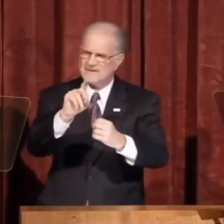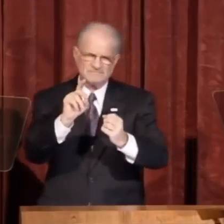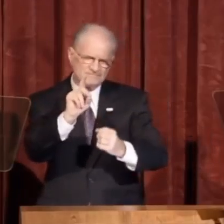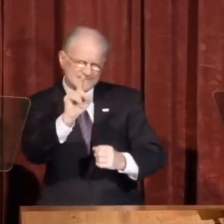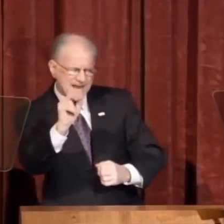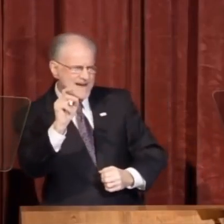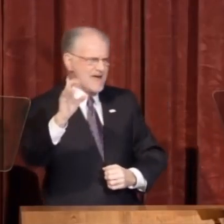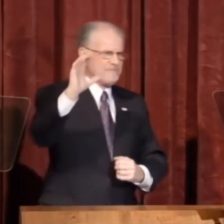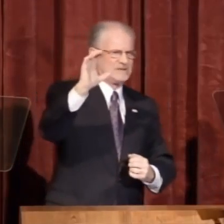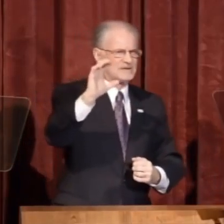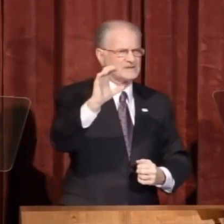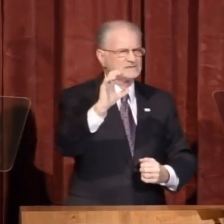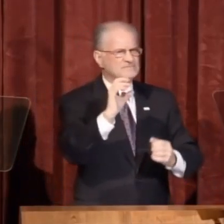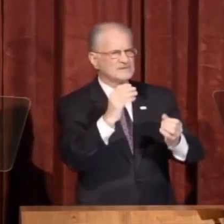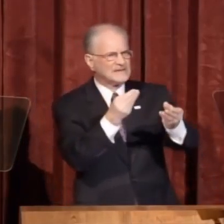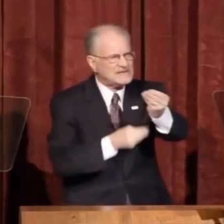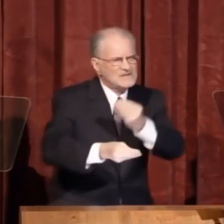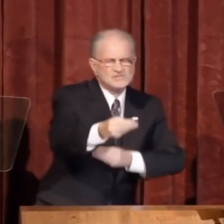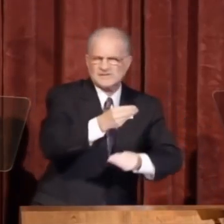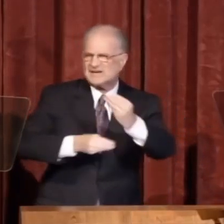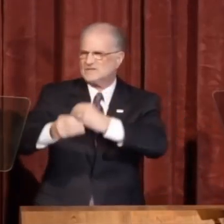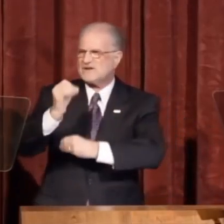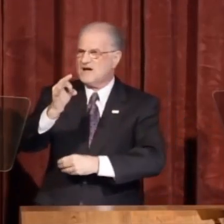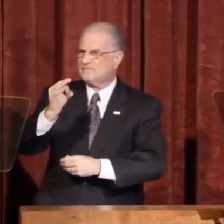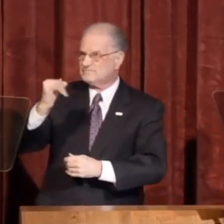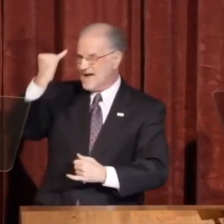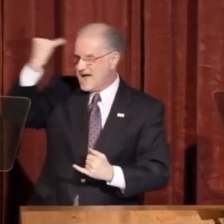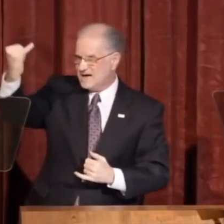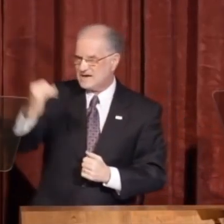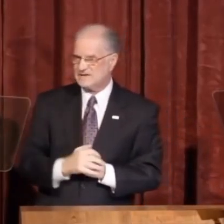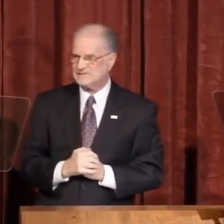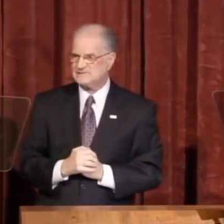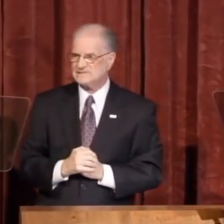Let us cherish that we are a community.